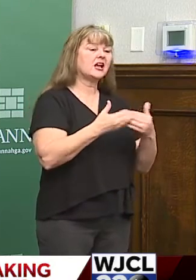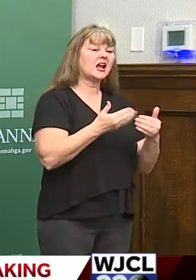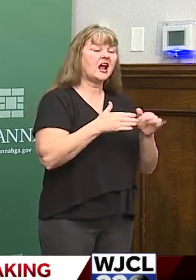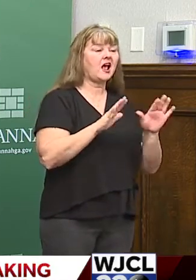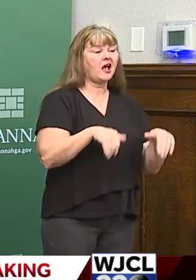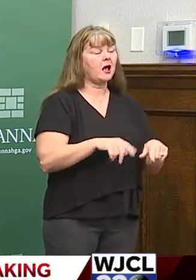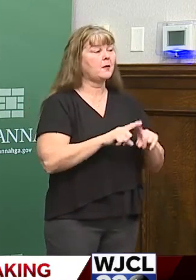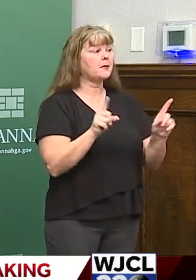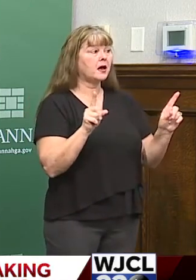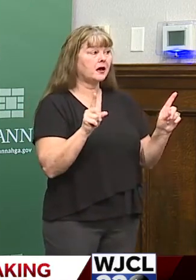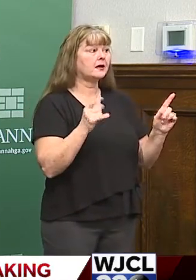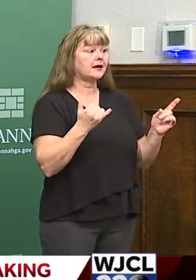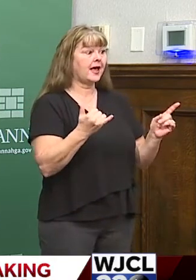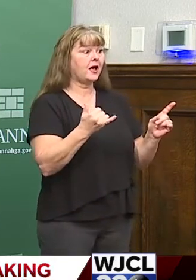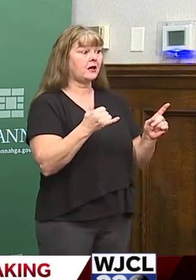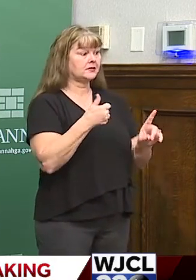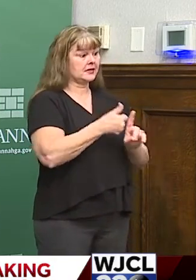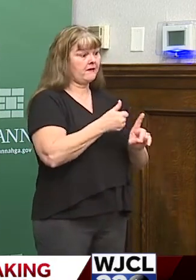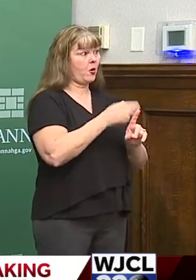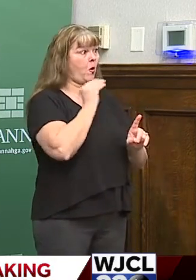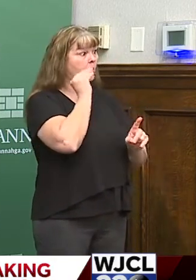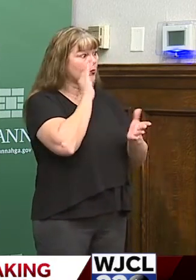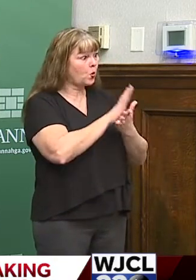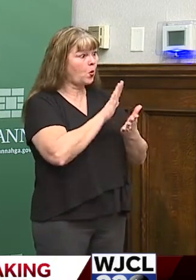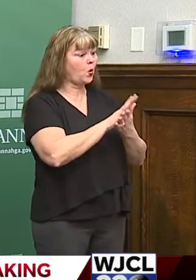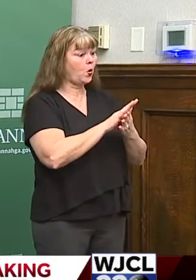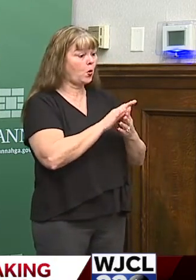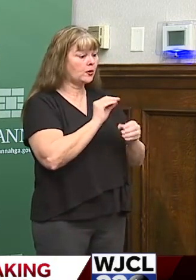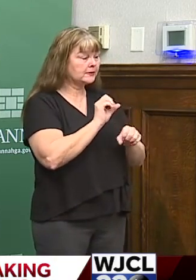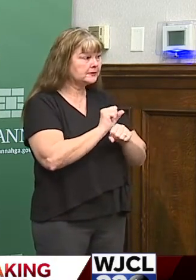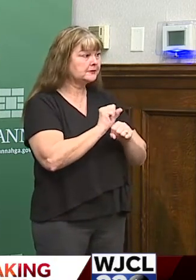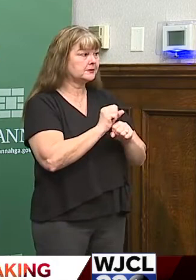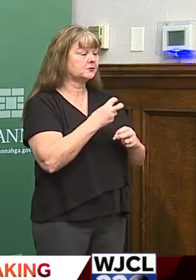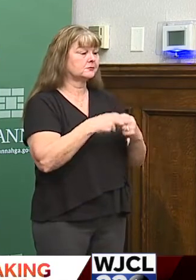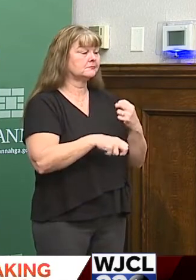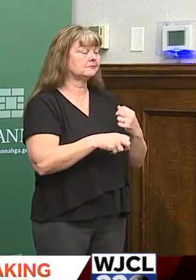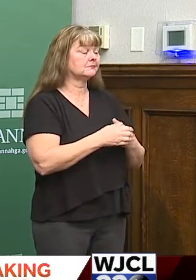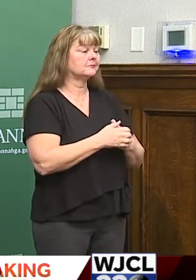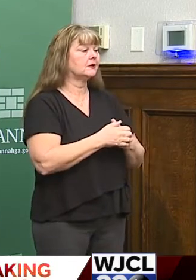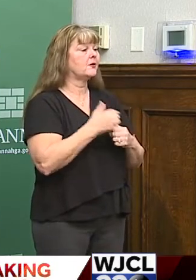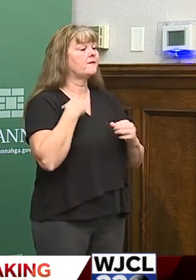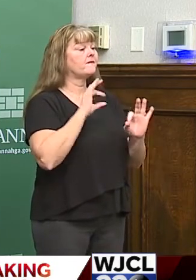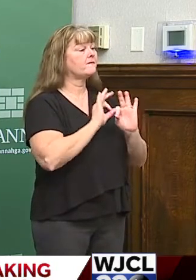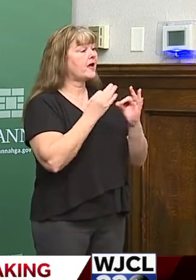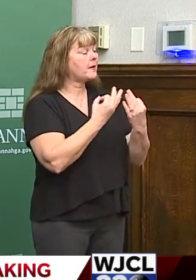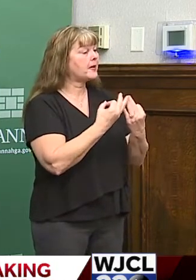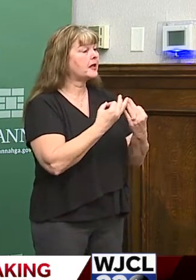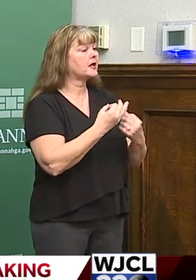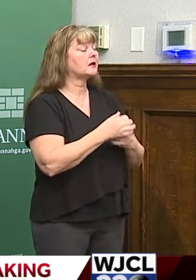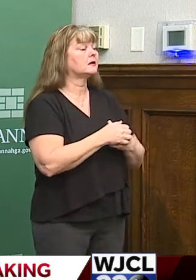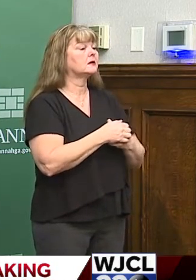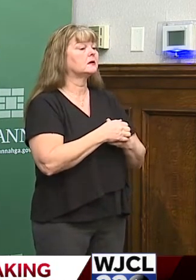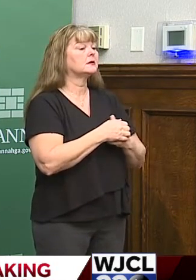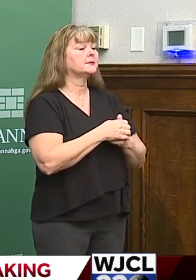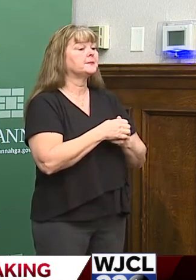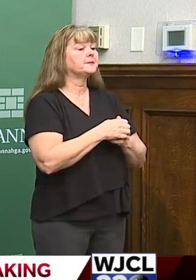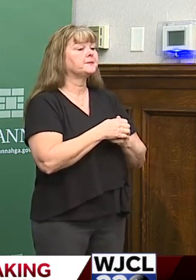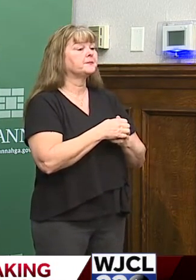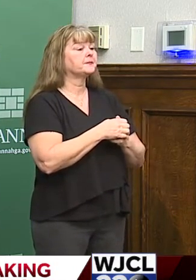WE HAVE PARENTS WHO THOUGHT THAT TEACHING WAS EASY UNTIL NOW THEY HAVE TO DO HOMESCHOOLING AND THEY FIND OUT THAT IT'S NOT.